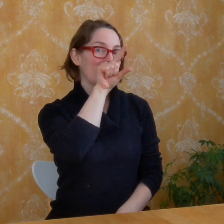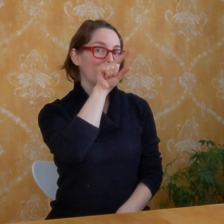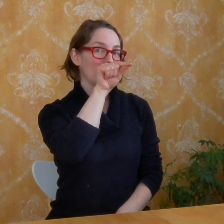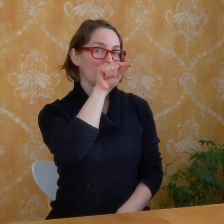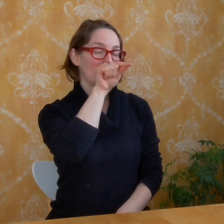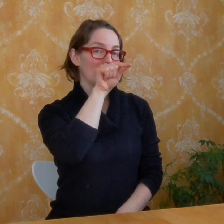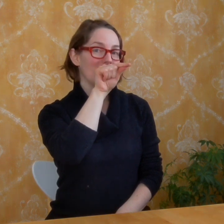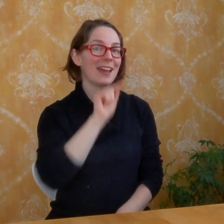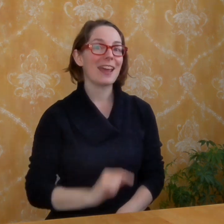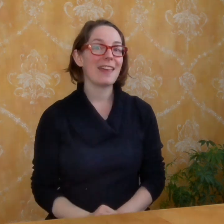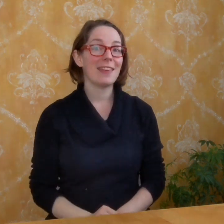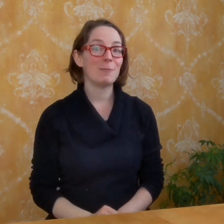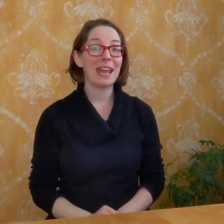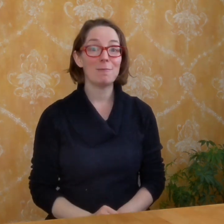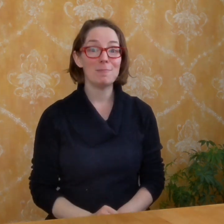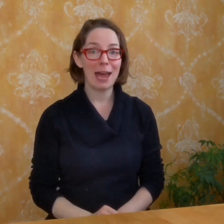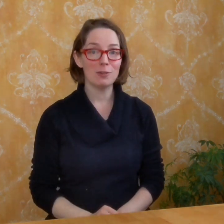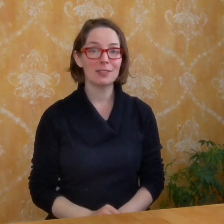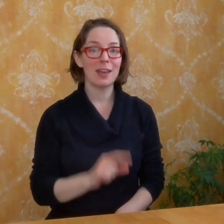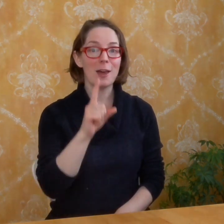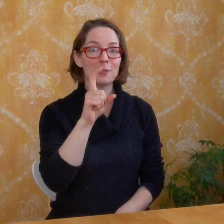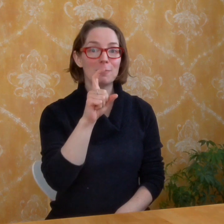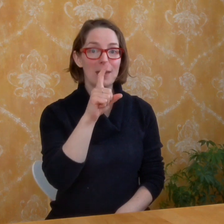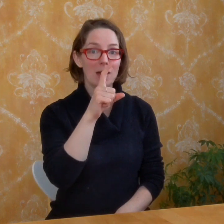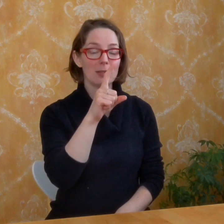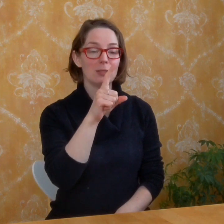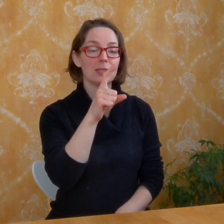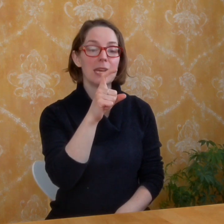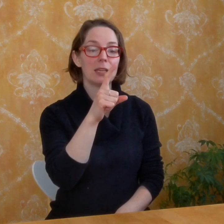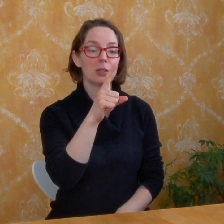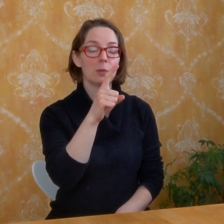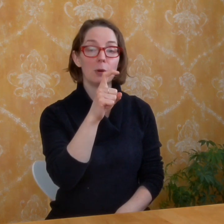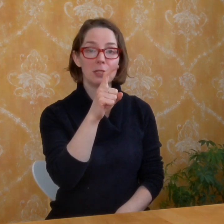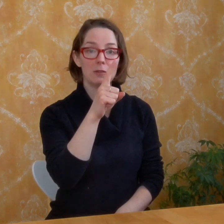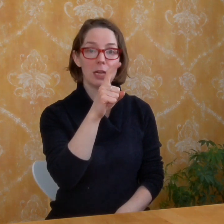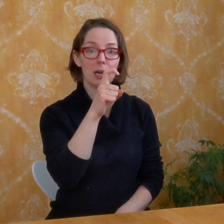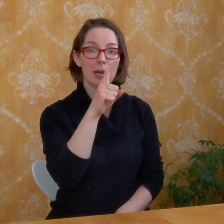sign for bird. And then we have mouse. For mouse you will take your pointer finger and